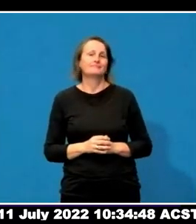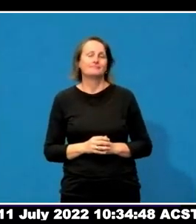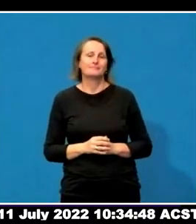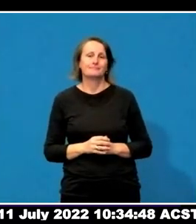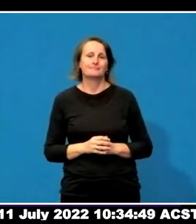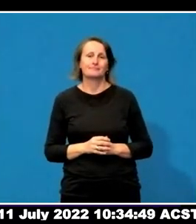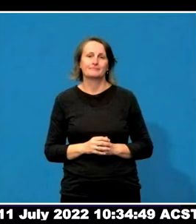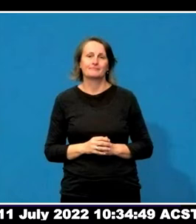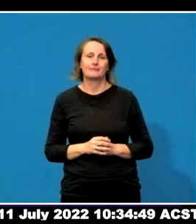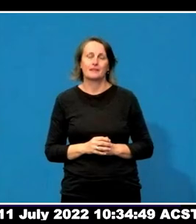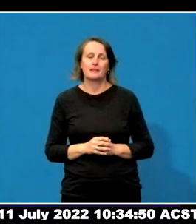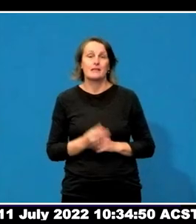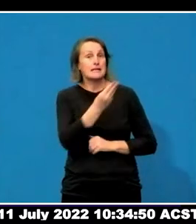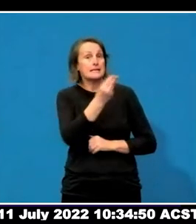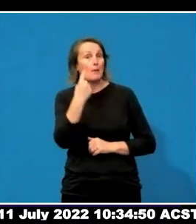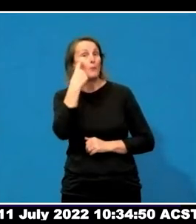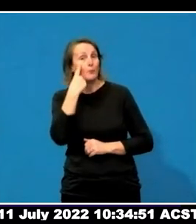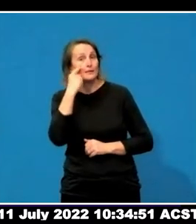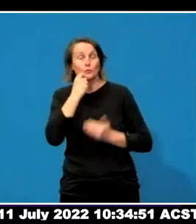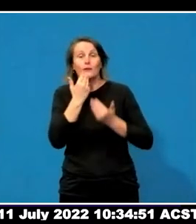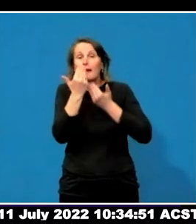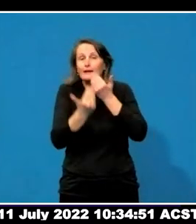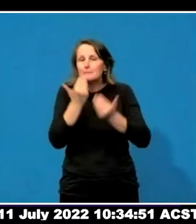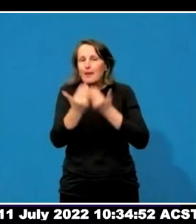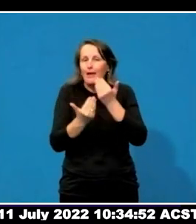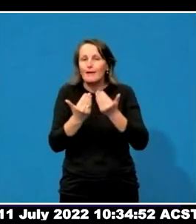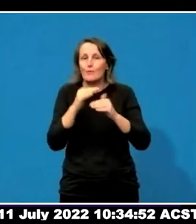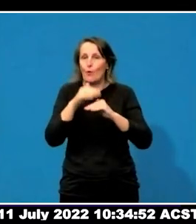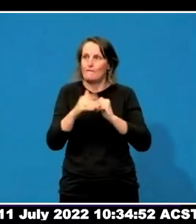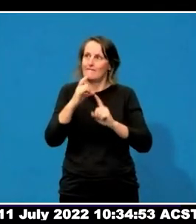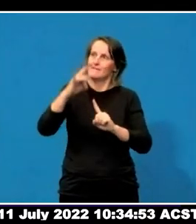A number of witnesses will explain, for example, the fundamental importance for the